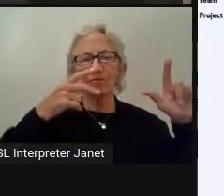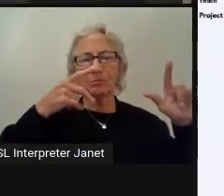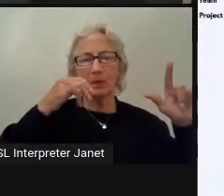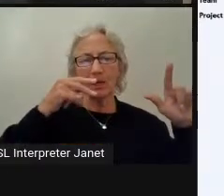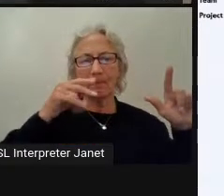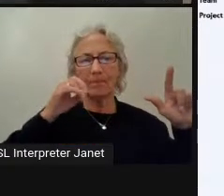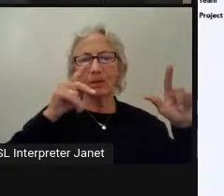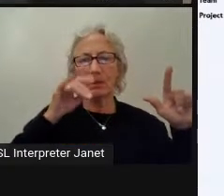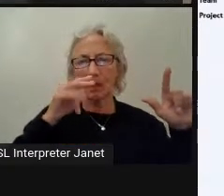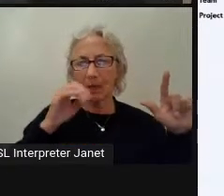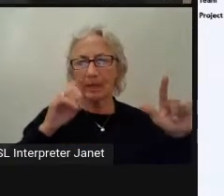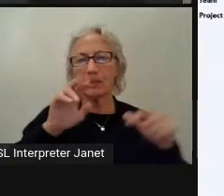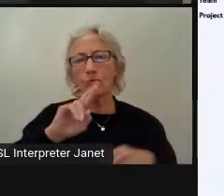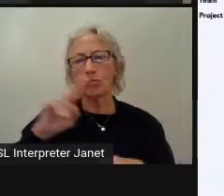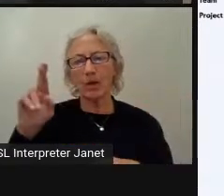On the left